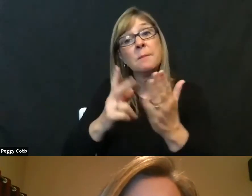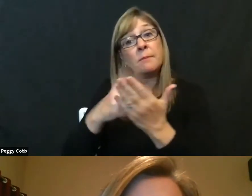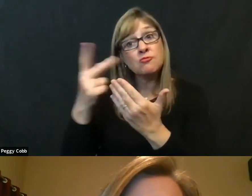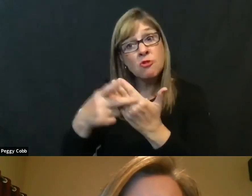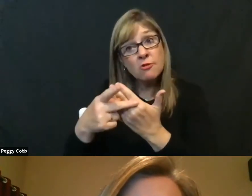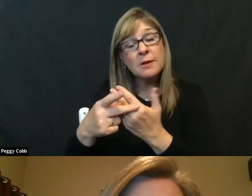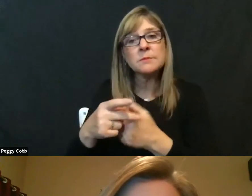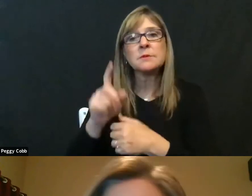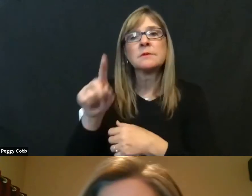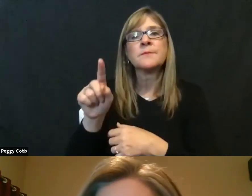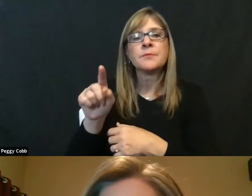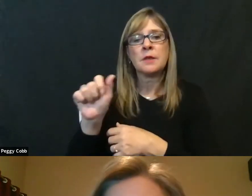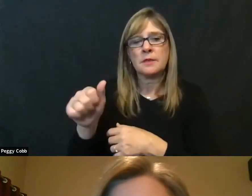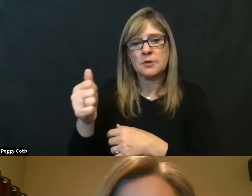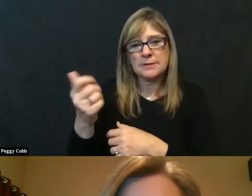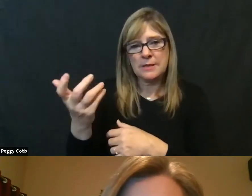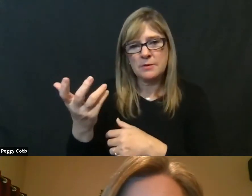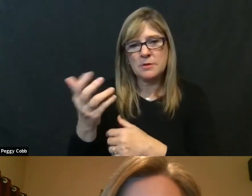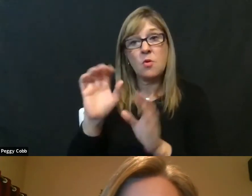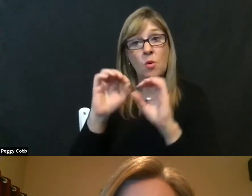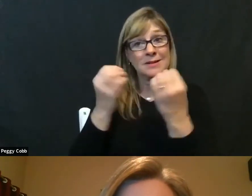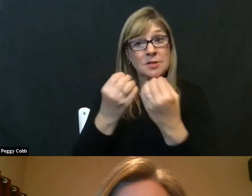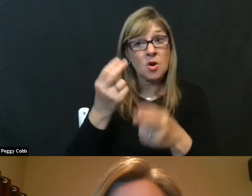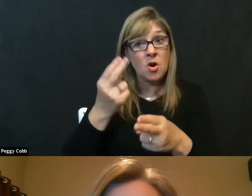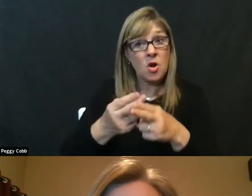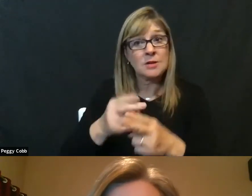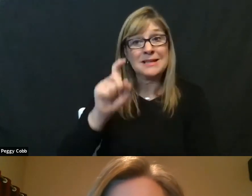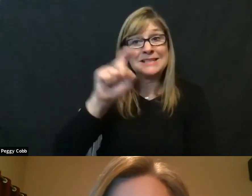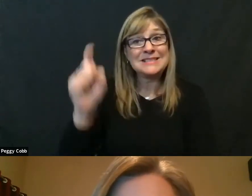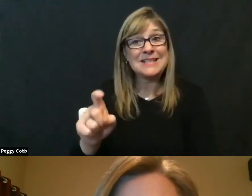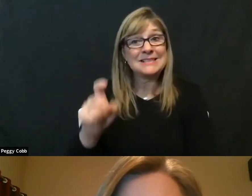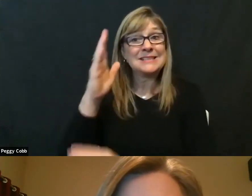there's another organization it's called Texas Hands and Voices,